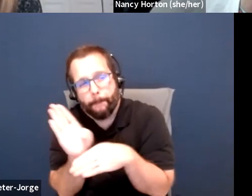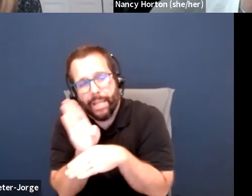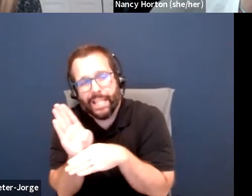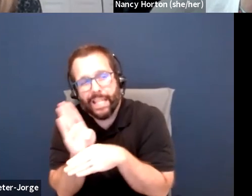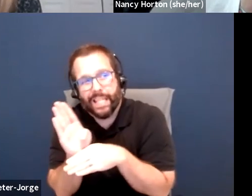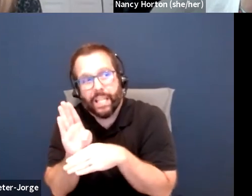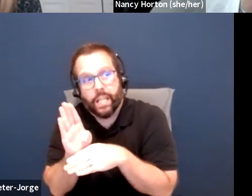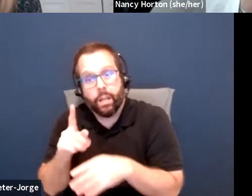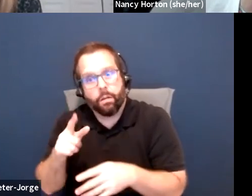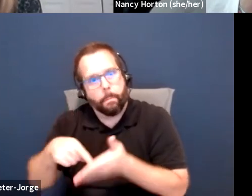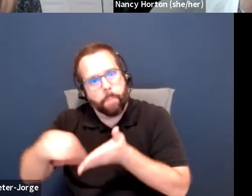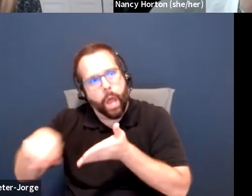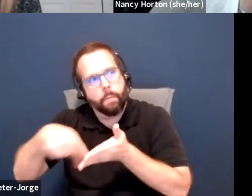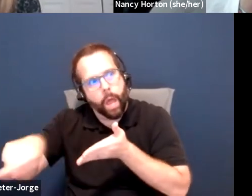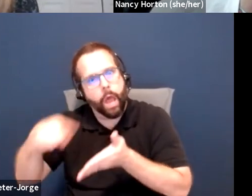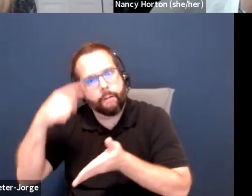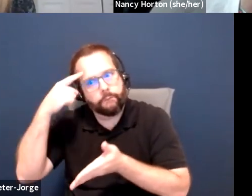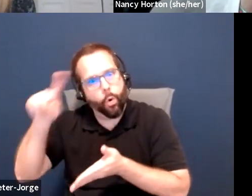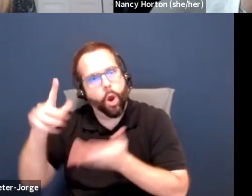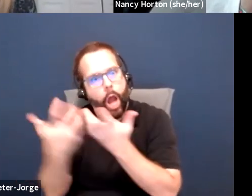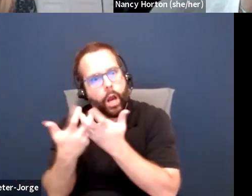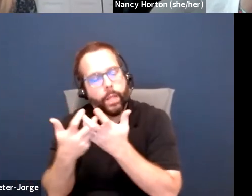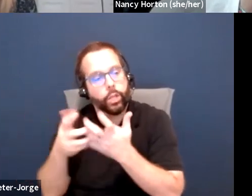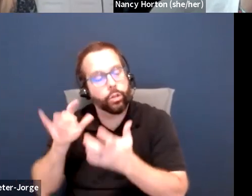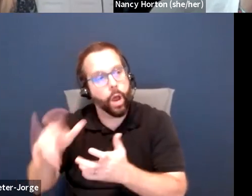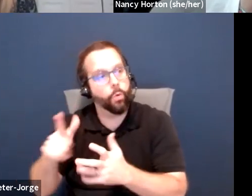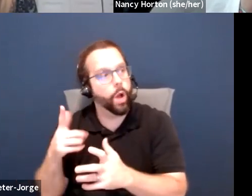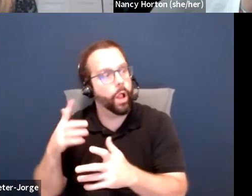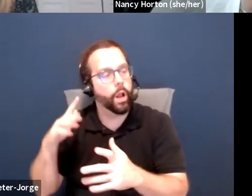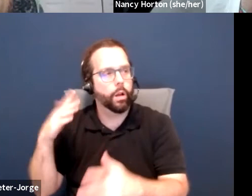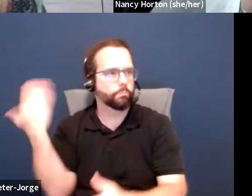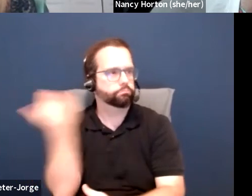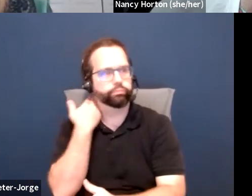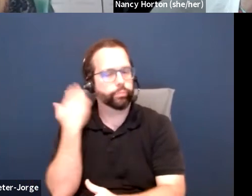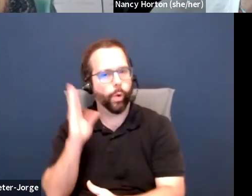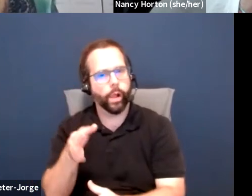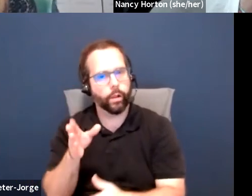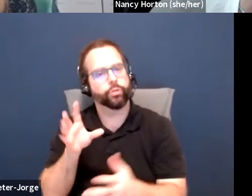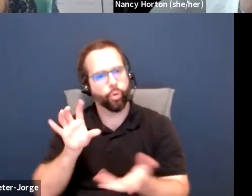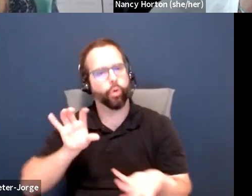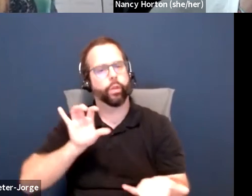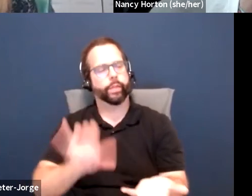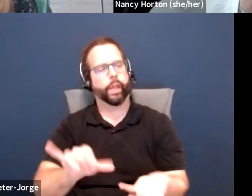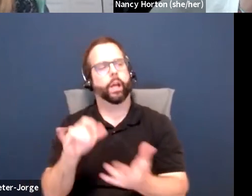undue burden. Fundamental operation means changing the essential nature of goods and services and activities.